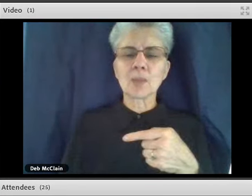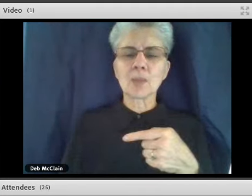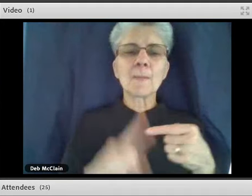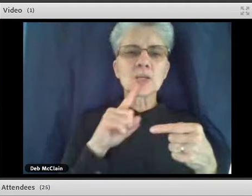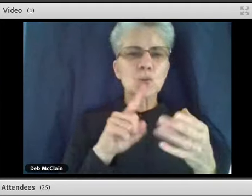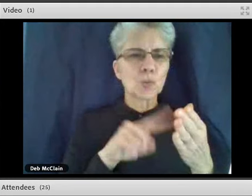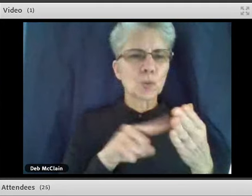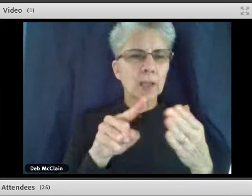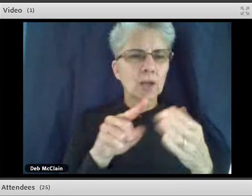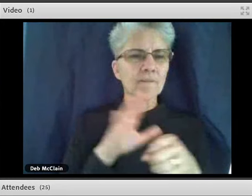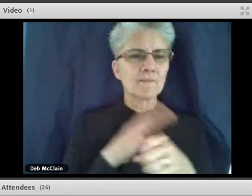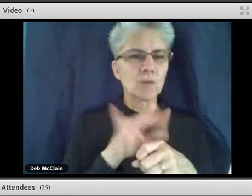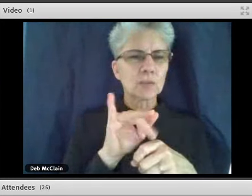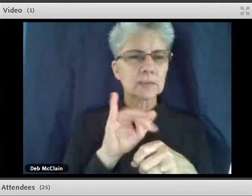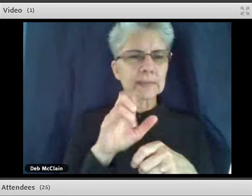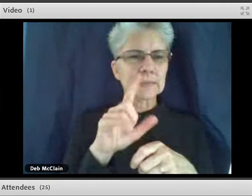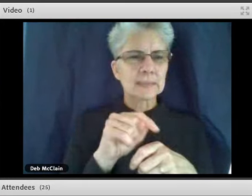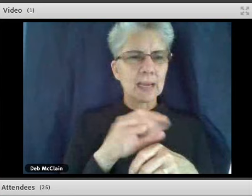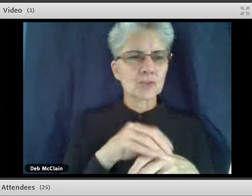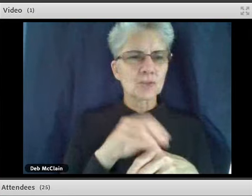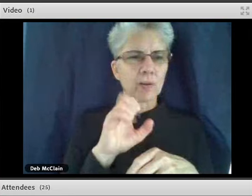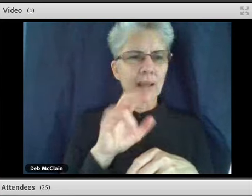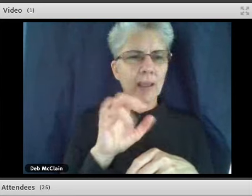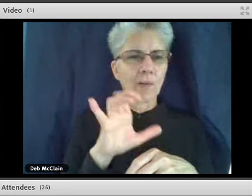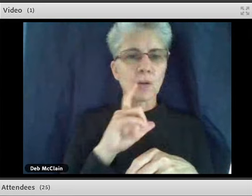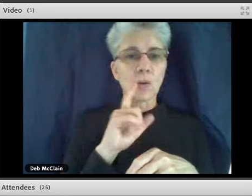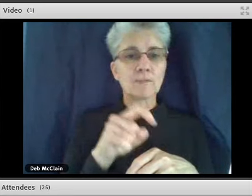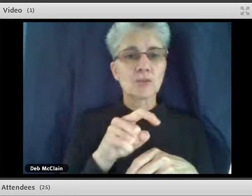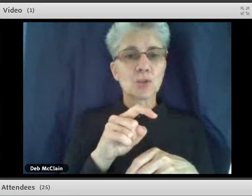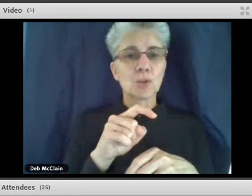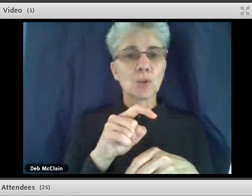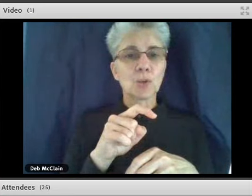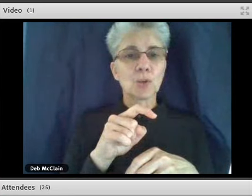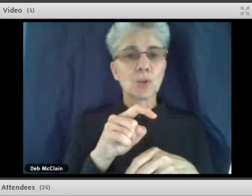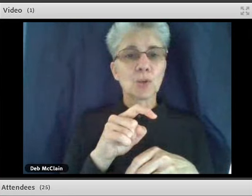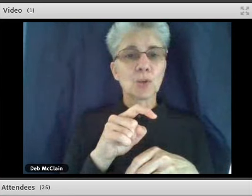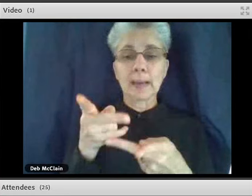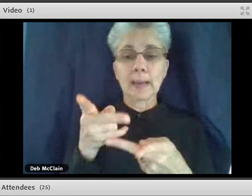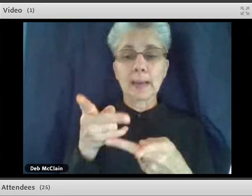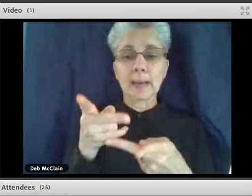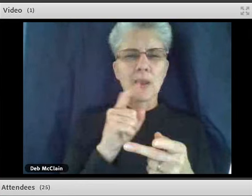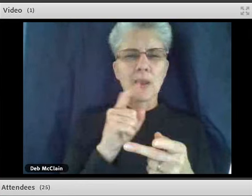So, you may want to check this one out,. Again, for ERIC, you want to make sure you click on "full text available" on ERIC,